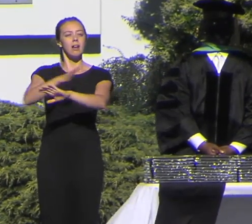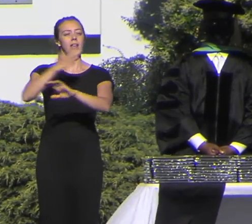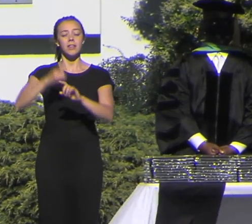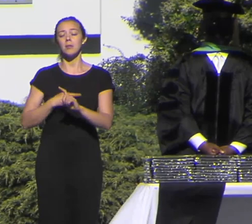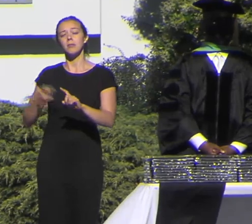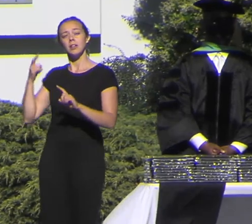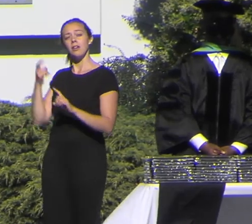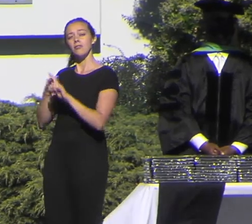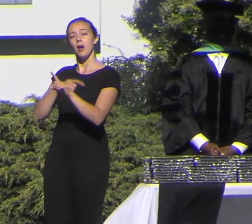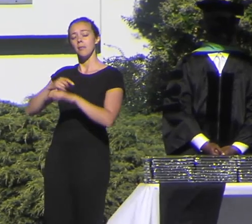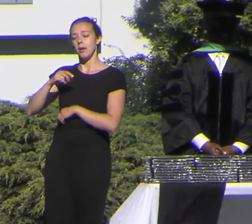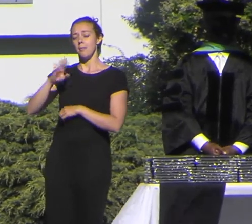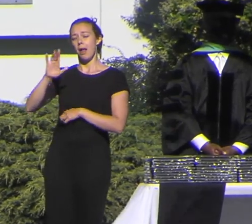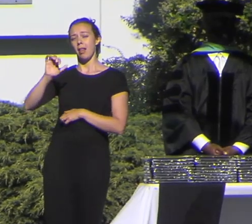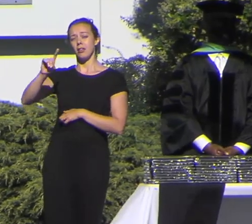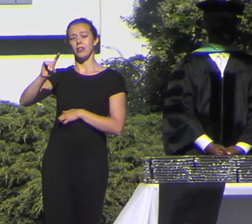under the direction of Ms. Courtney Rowley.